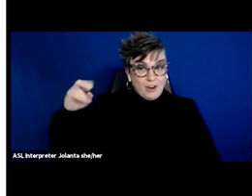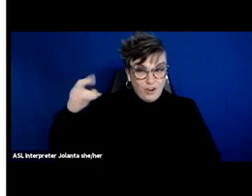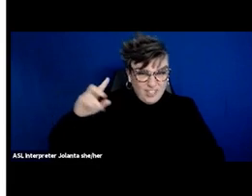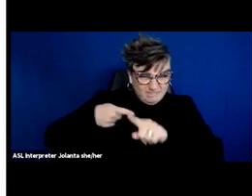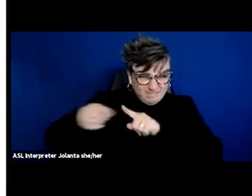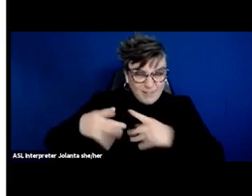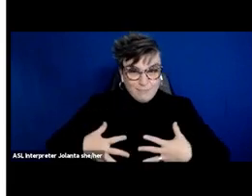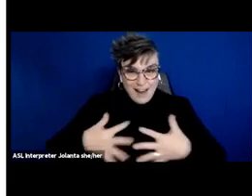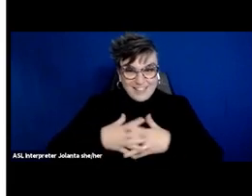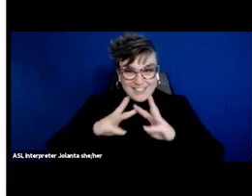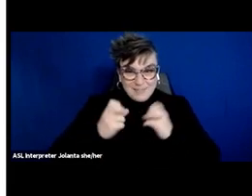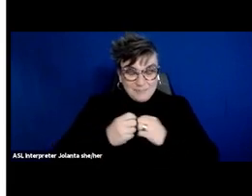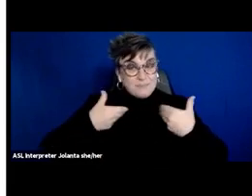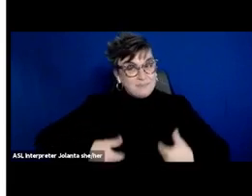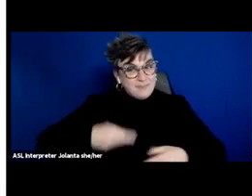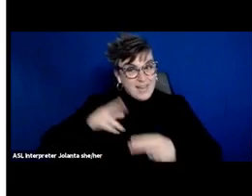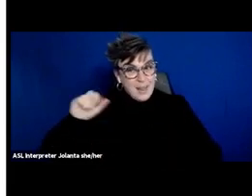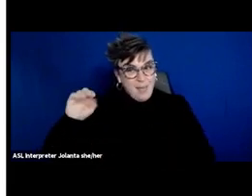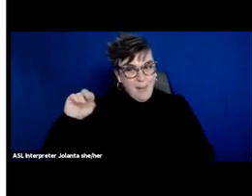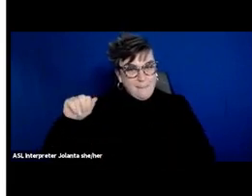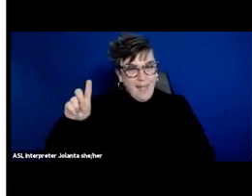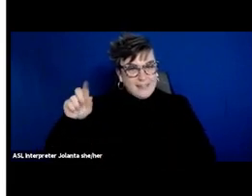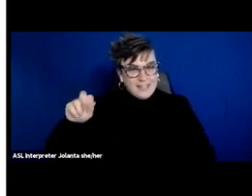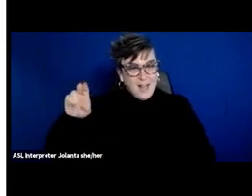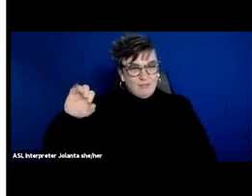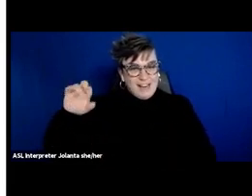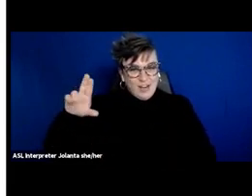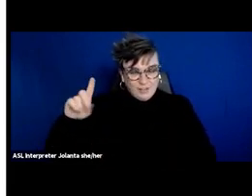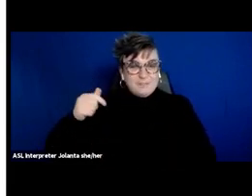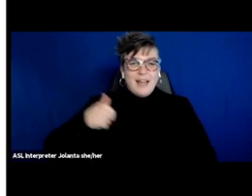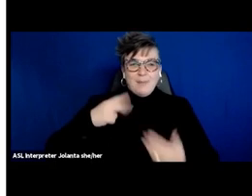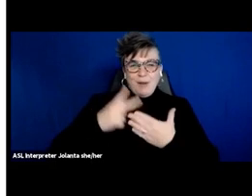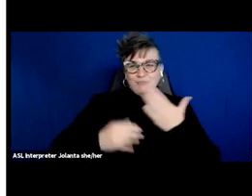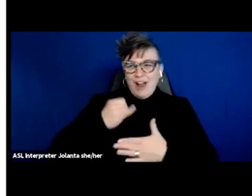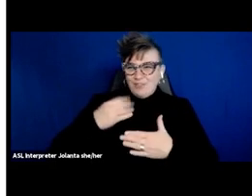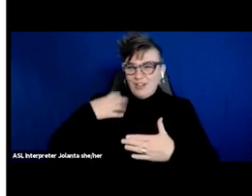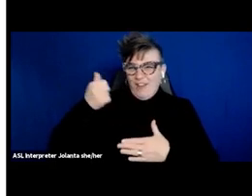and I am the project officer at NIDILLR and I am so grateful that you are here joining